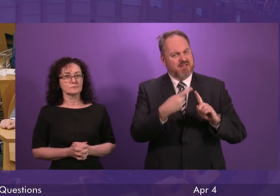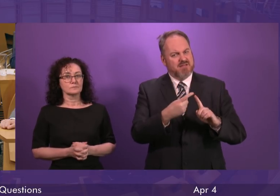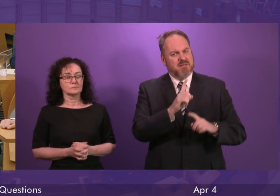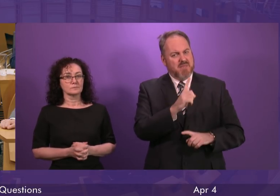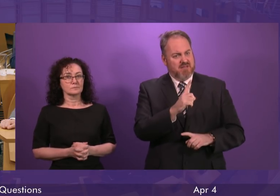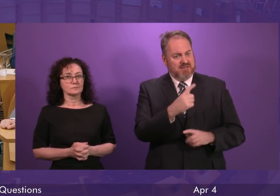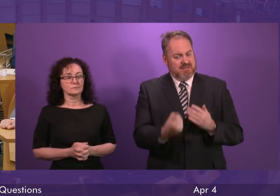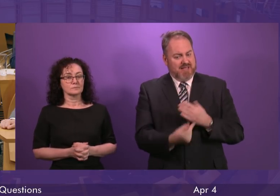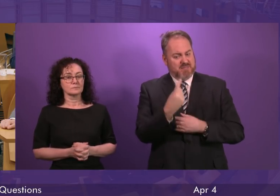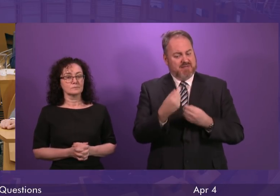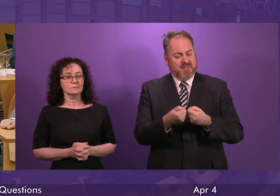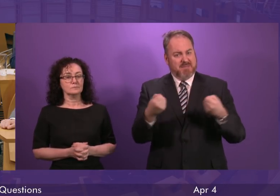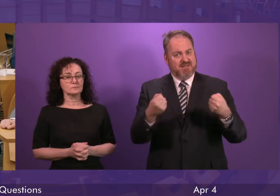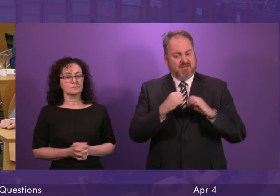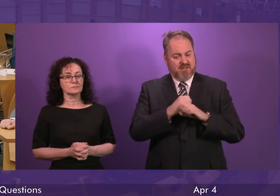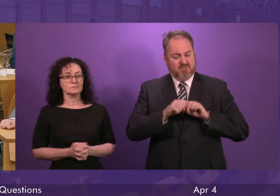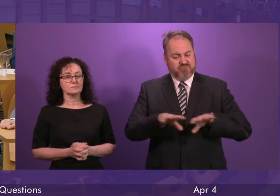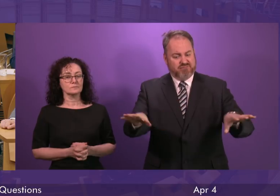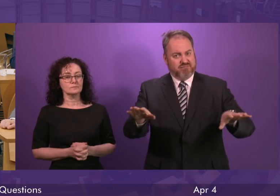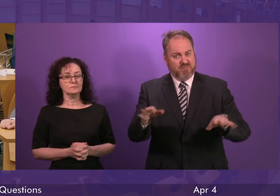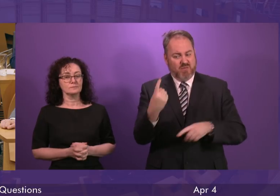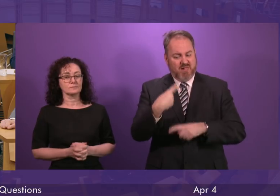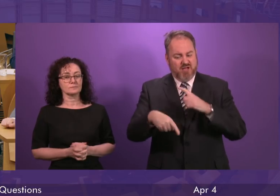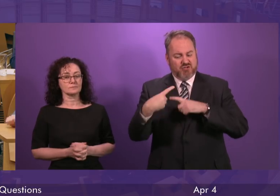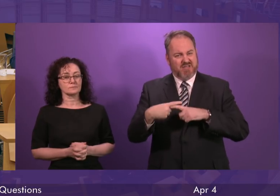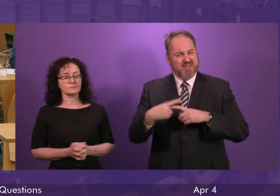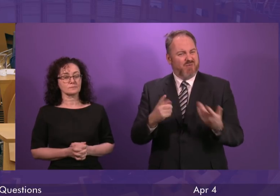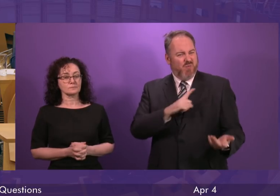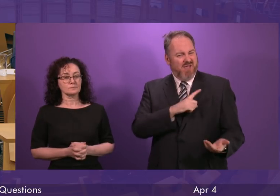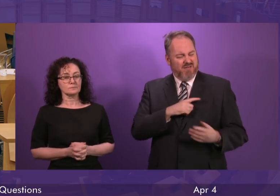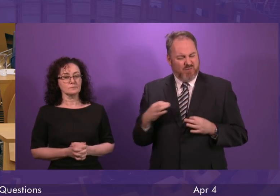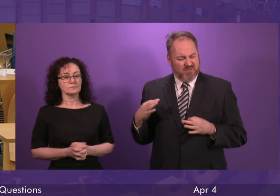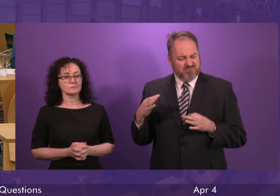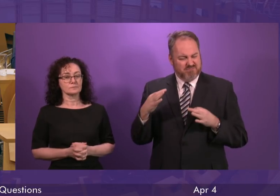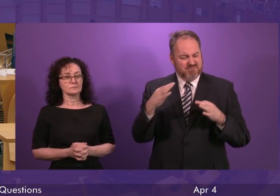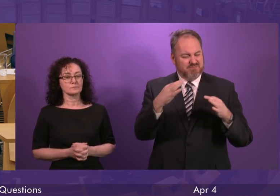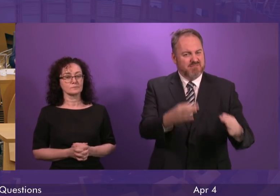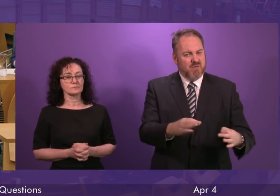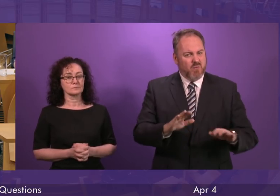raised in the media almost a year ago. Why has it taken such a long time to address the